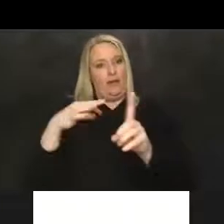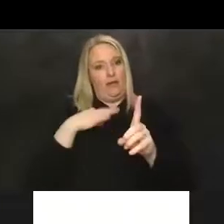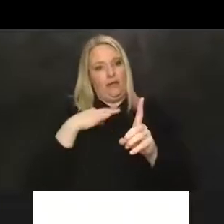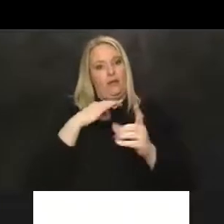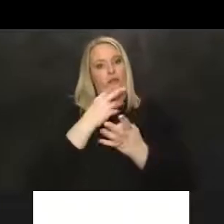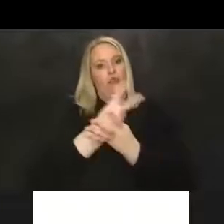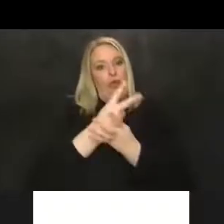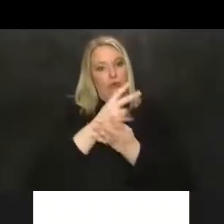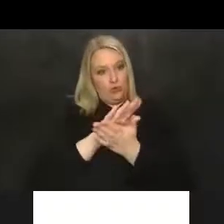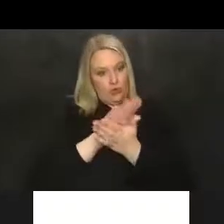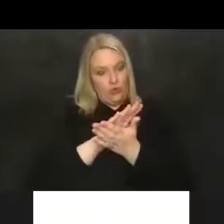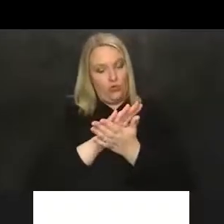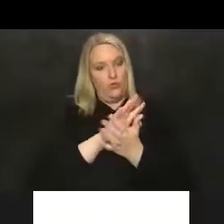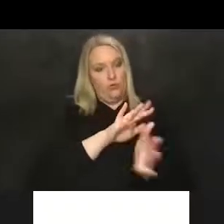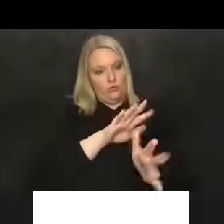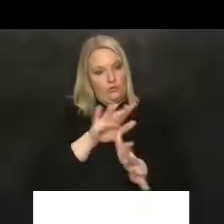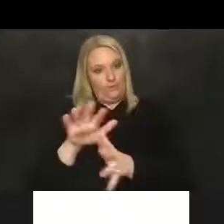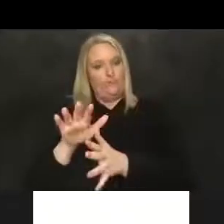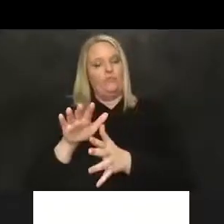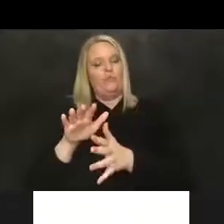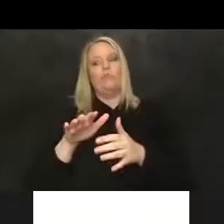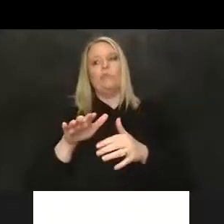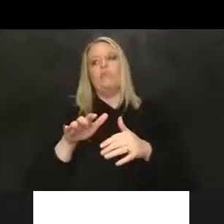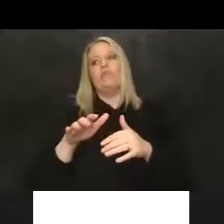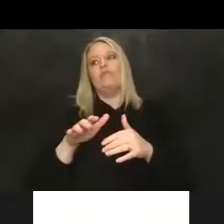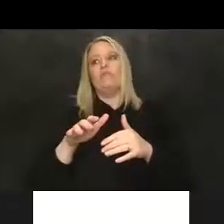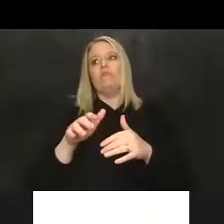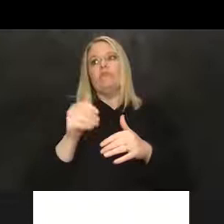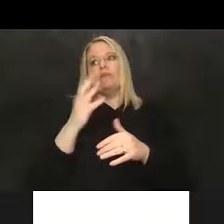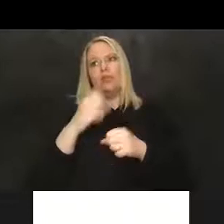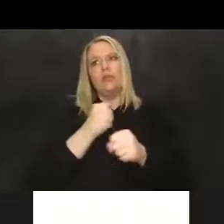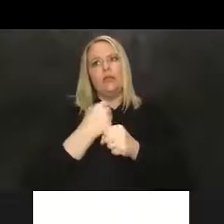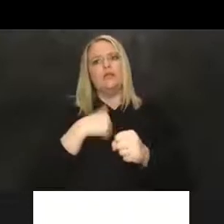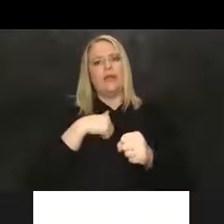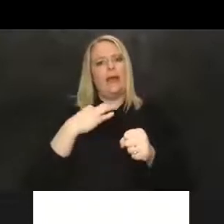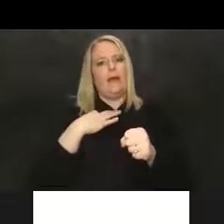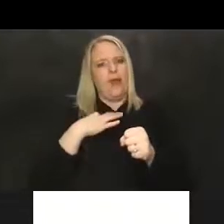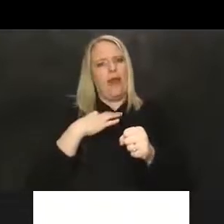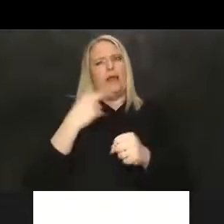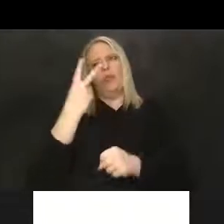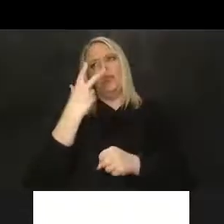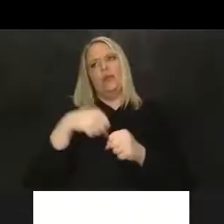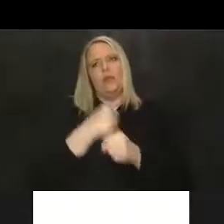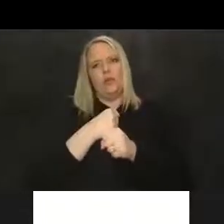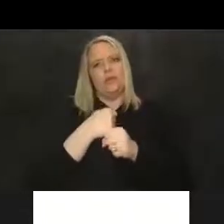and I applied to graduate schools for a few years, I think three years I applied, and